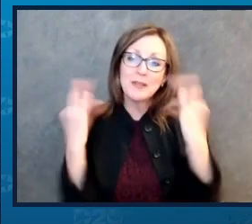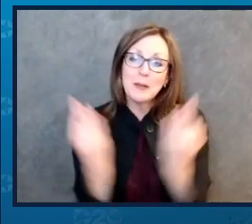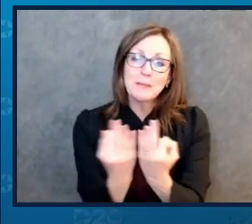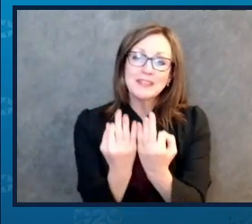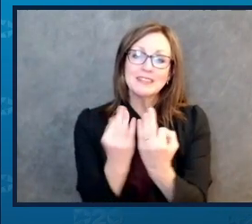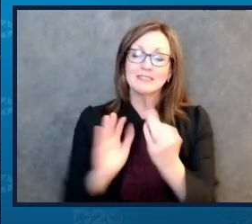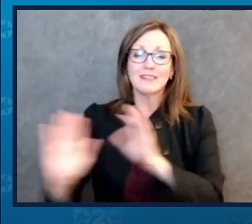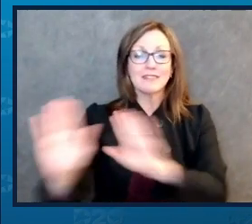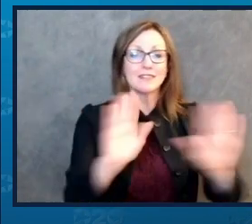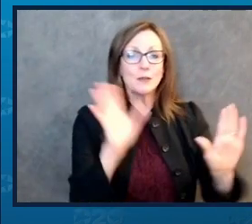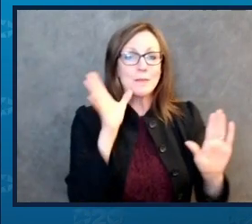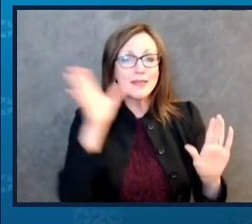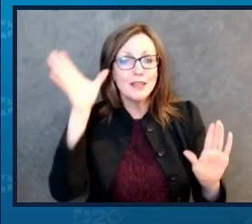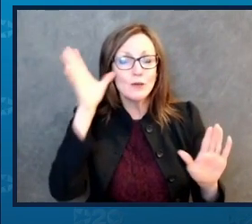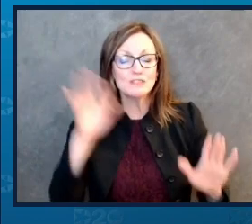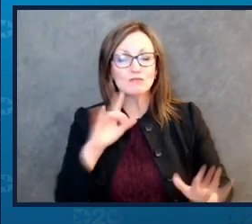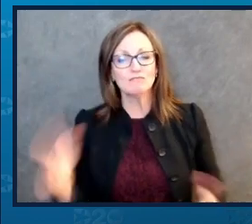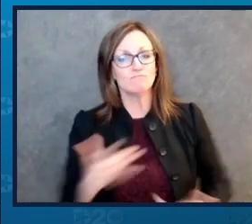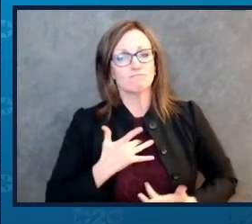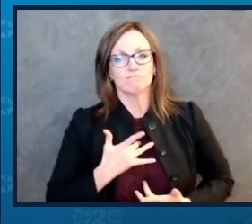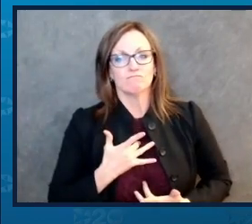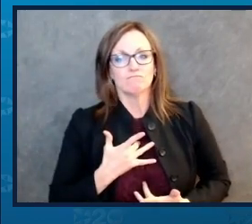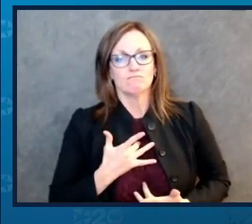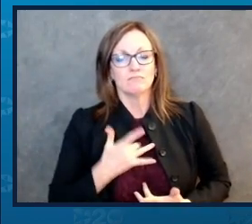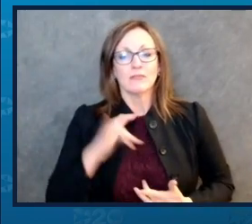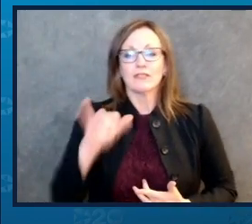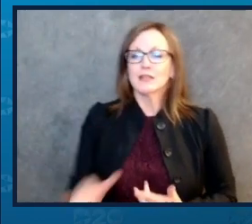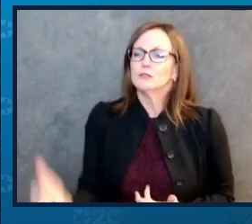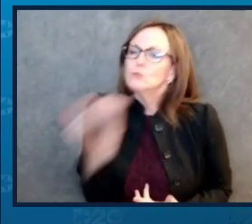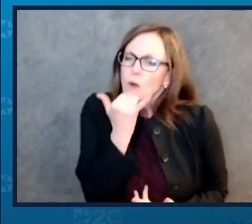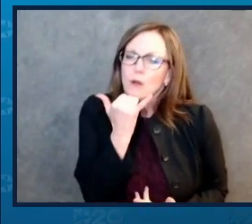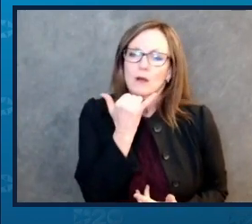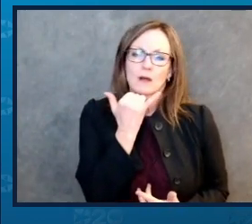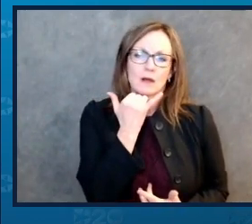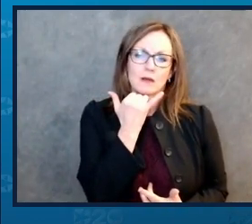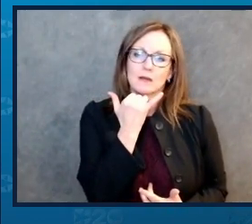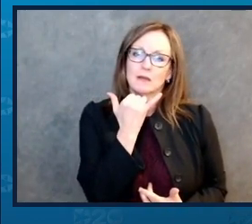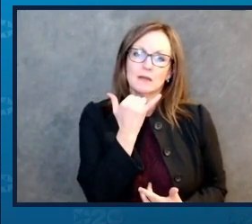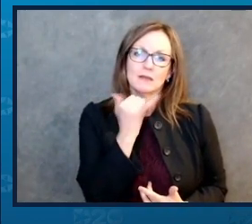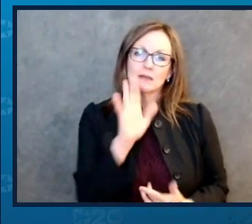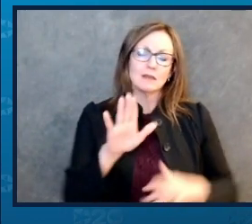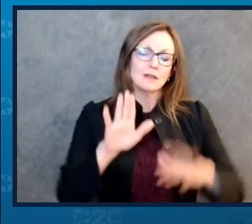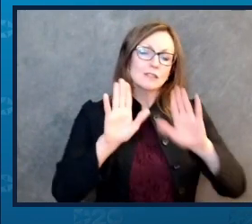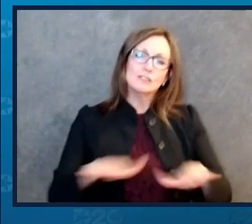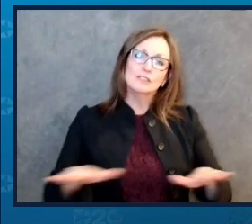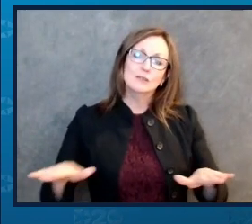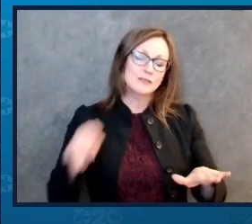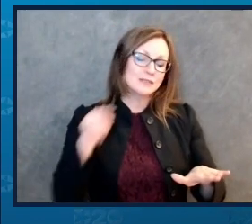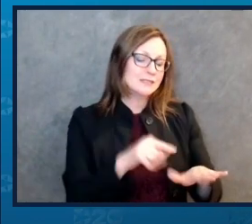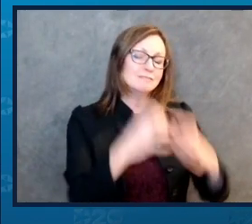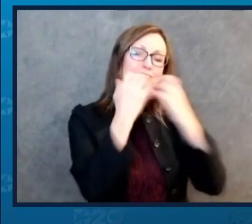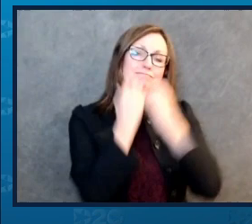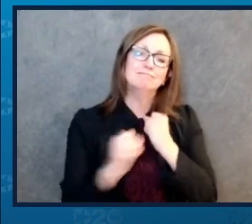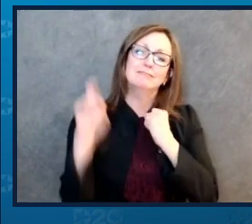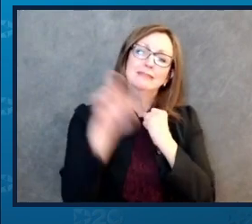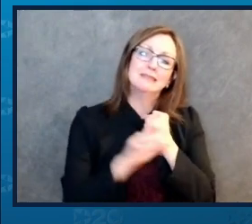ITE BRIBE, HEARTS TO SEE CHILDREN SEPARATED AT THE BORDER. THAT IS WRONG.